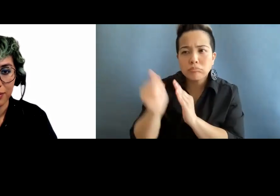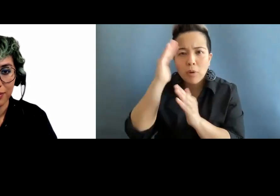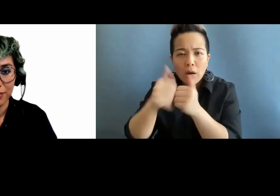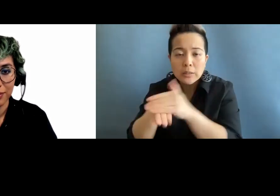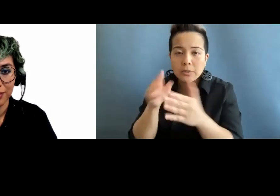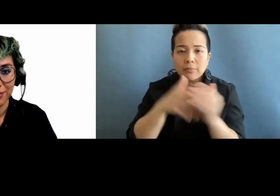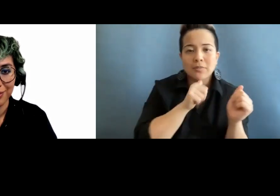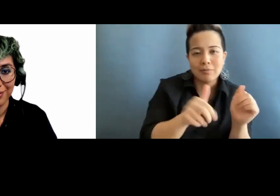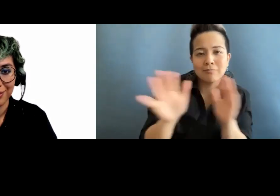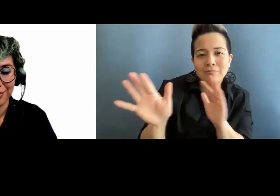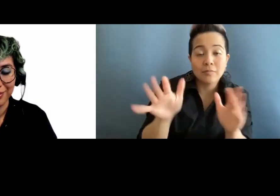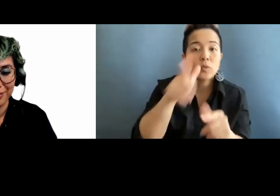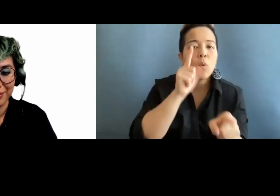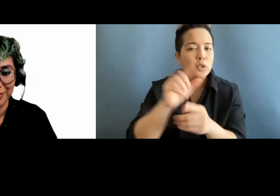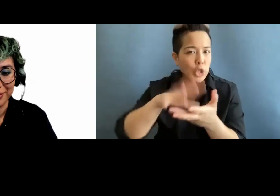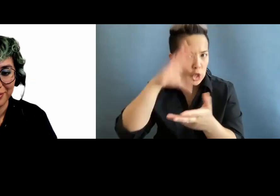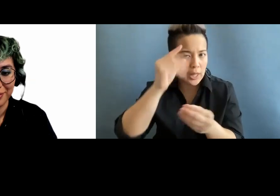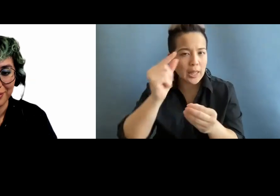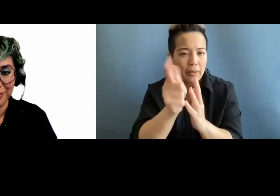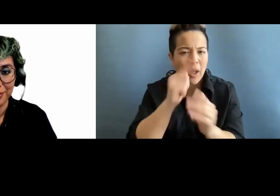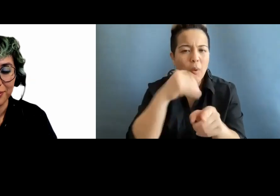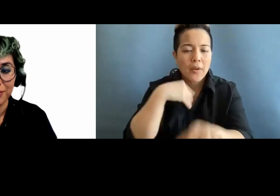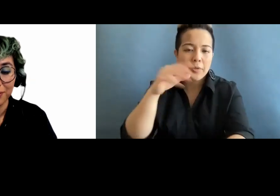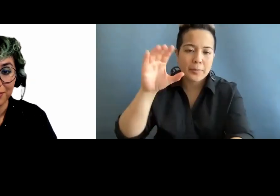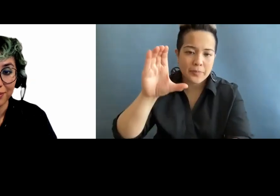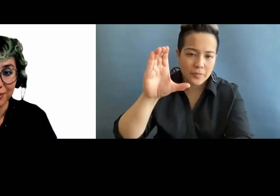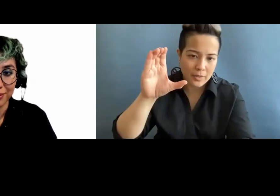you will also learn a little bit later, and I will have Citlali, Citlali, if you will remember to talk